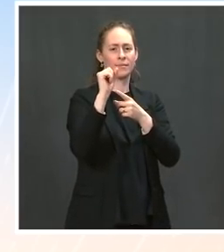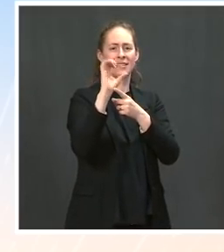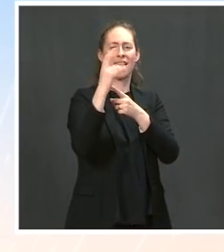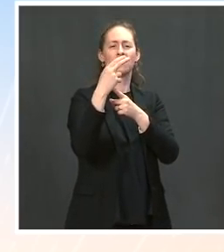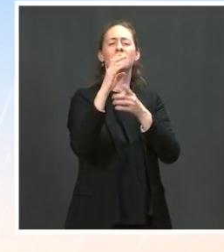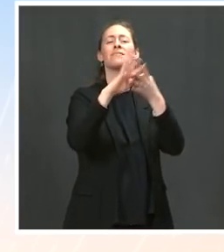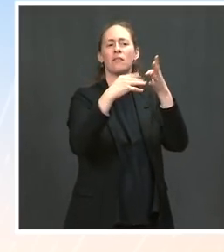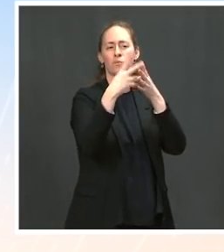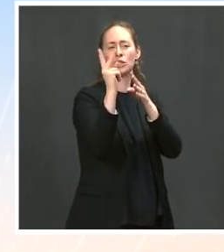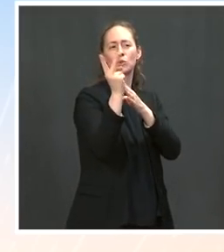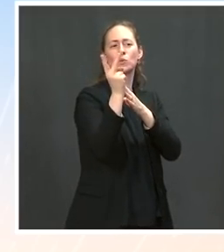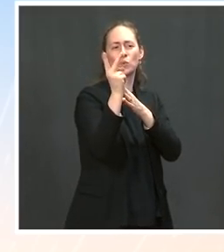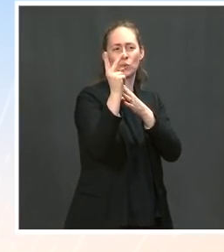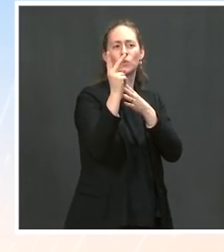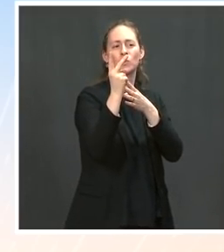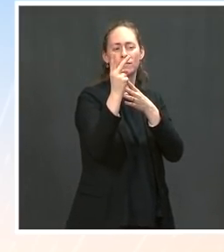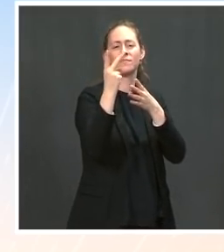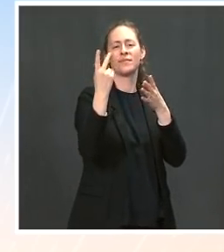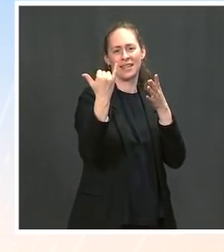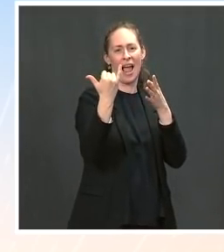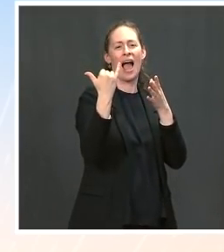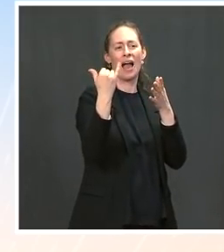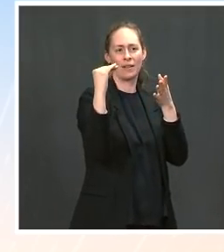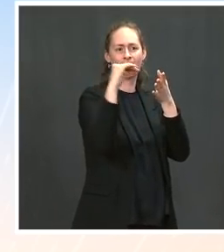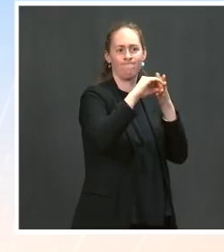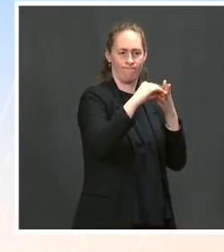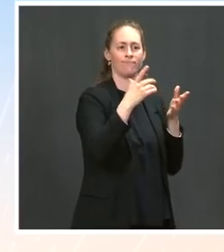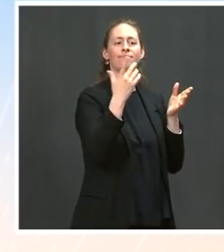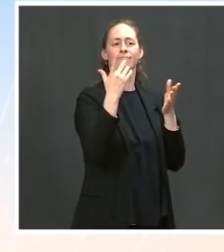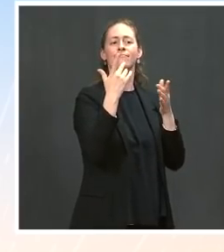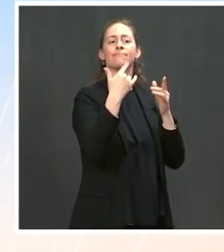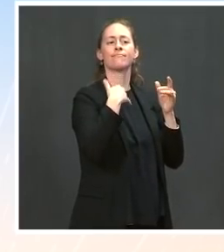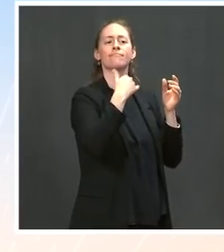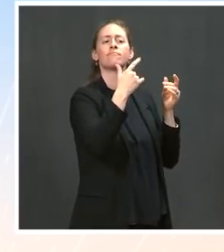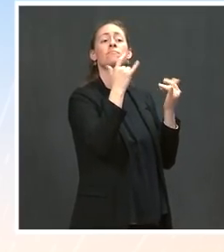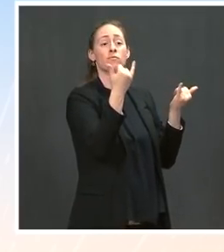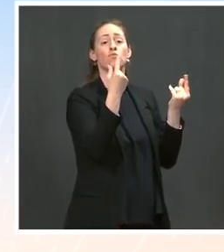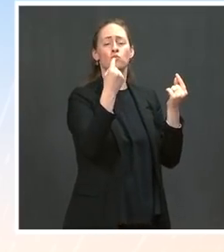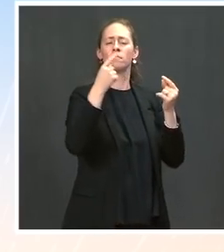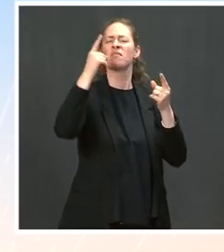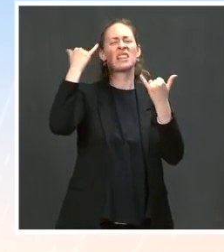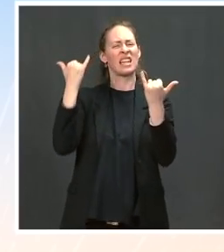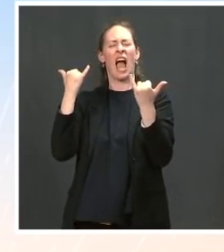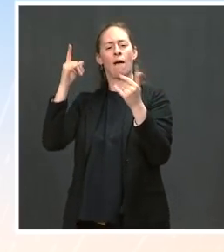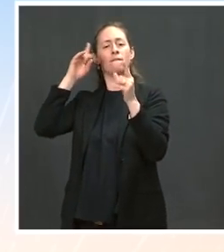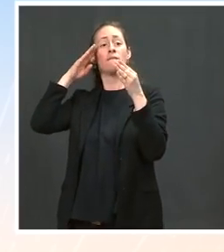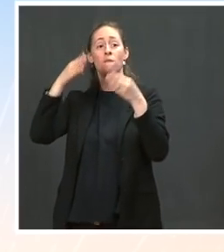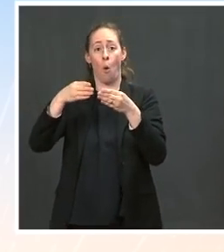He, of course, supports decriminalizing marijuana use, he supports leaving decisions up to the states,